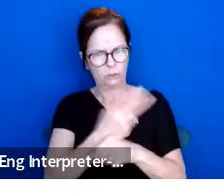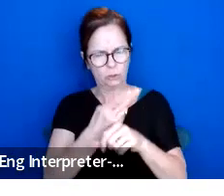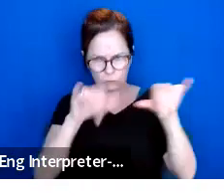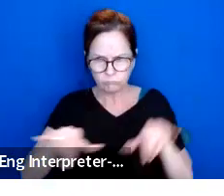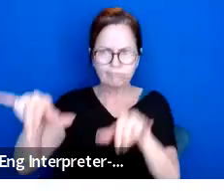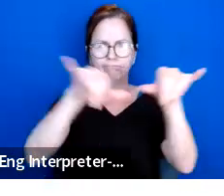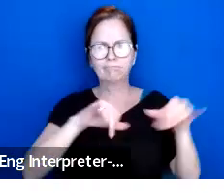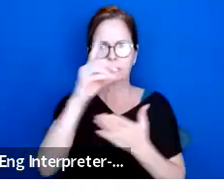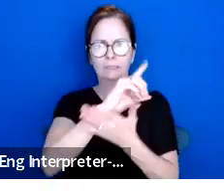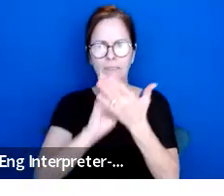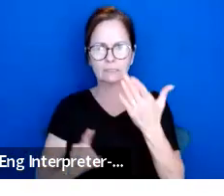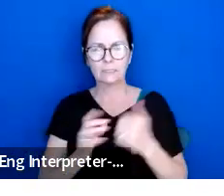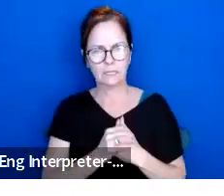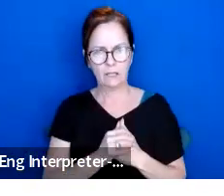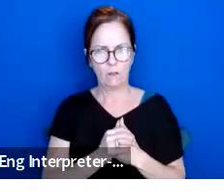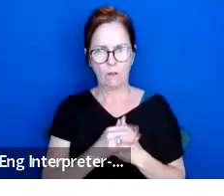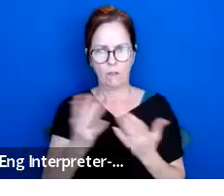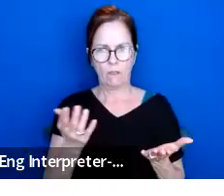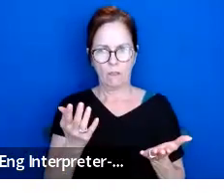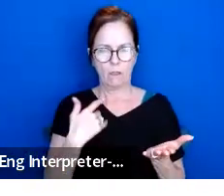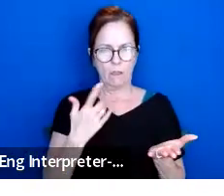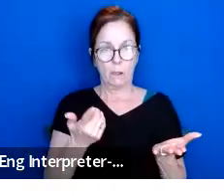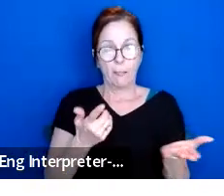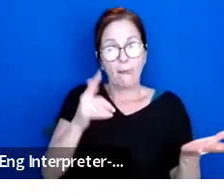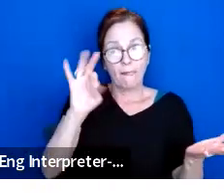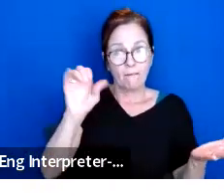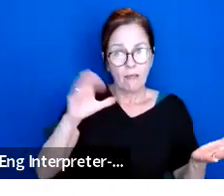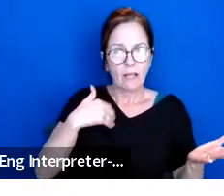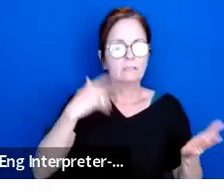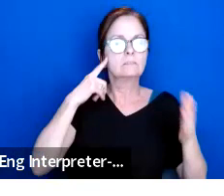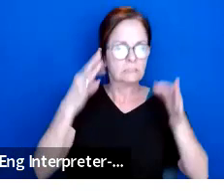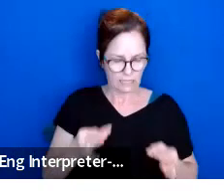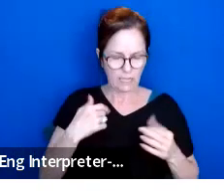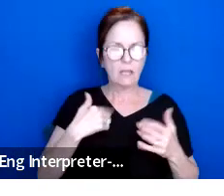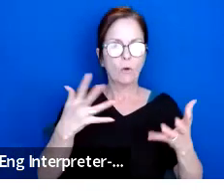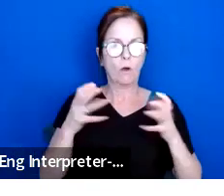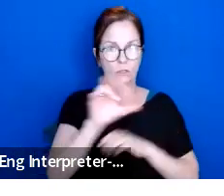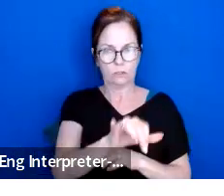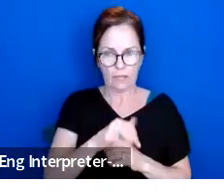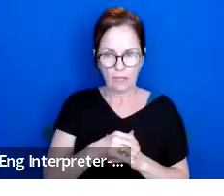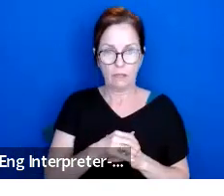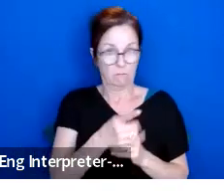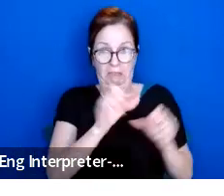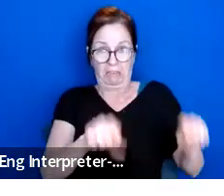It doesn't mean that if you as a faculty have decided you want to do this work, you absolutely, they are absolutely able to.